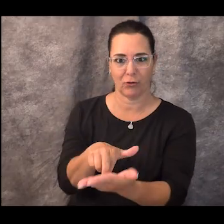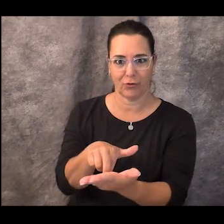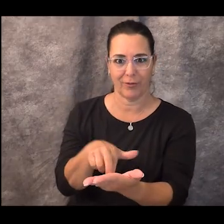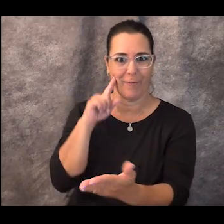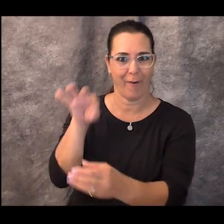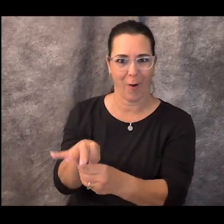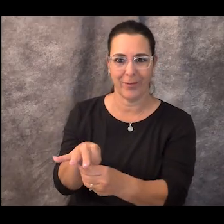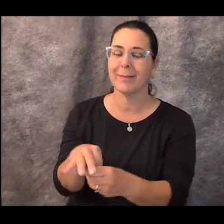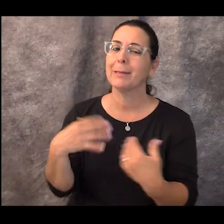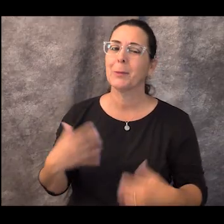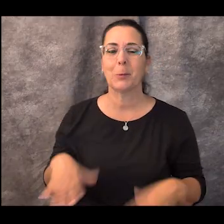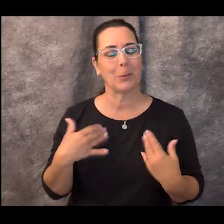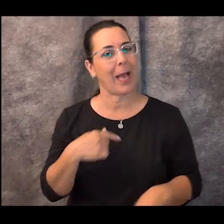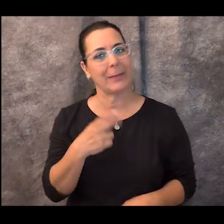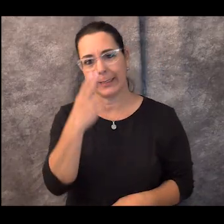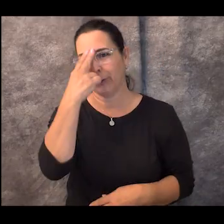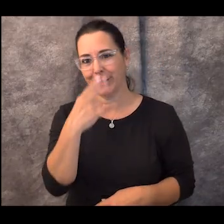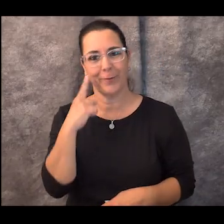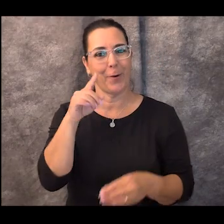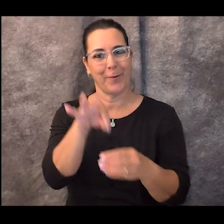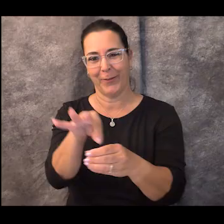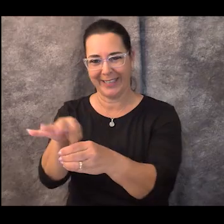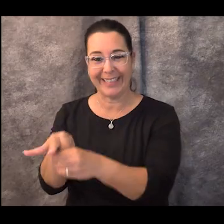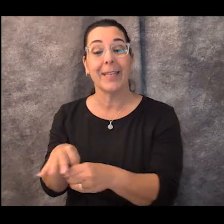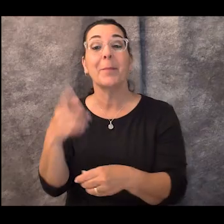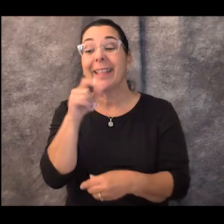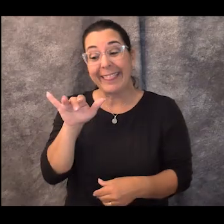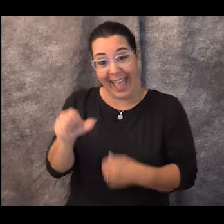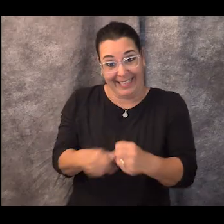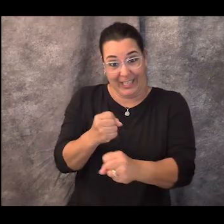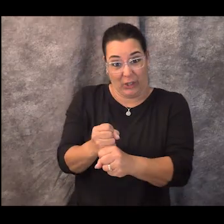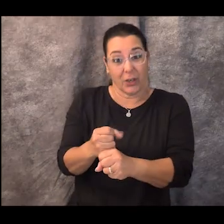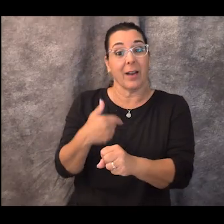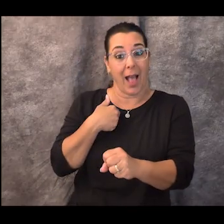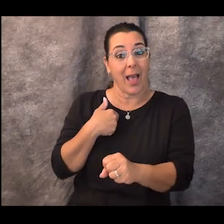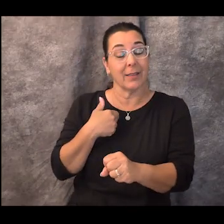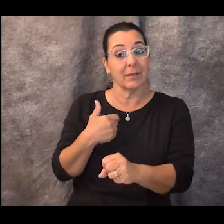nerdiness because importantly, it was not an election year. It's not like I was getting ready to go vote.